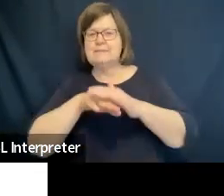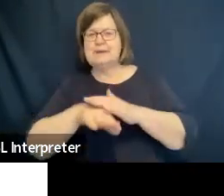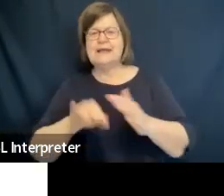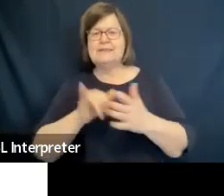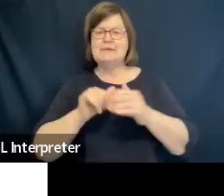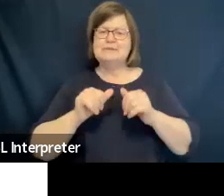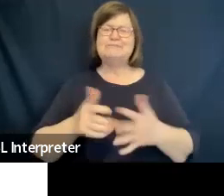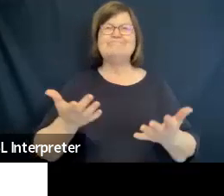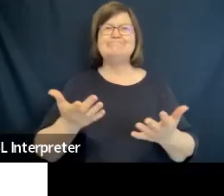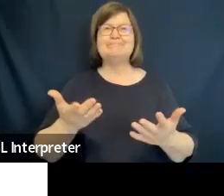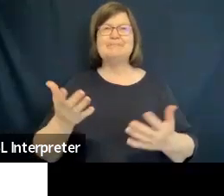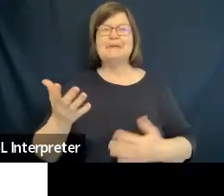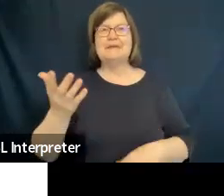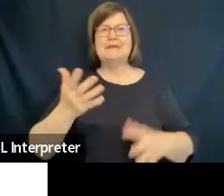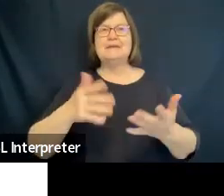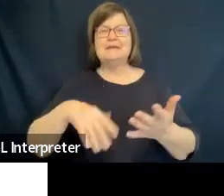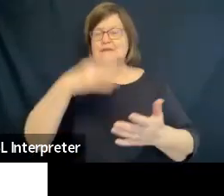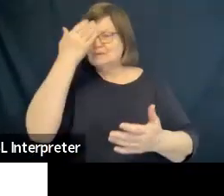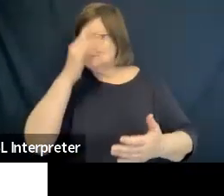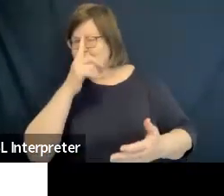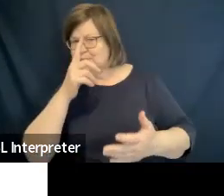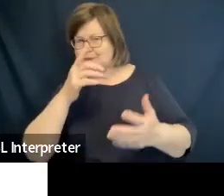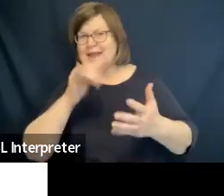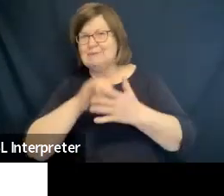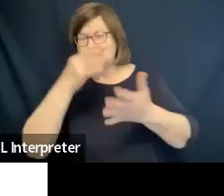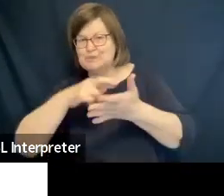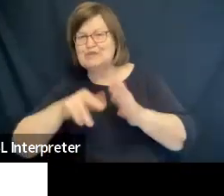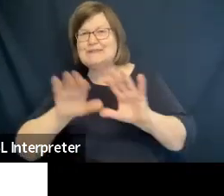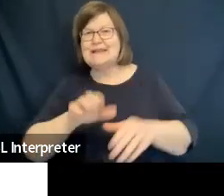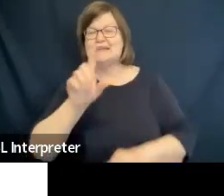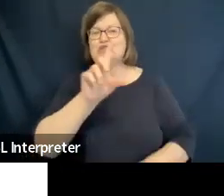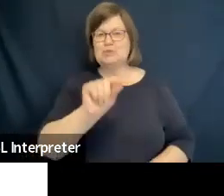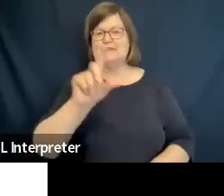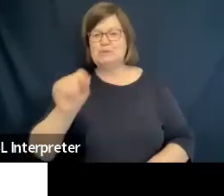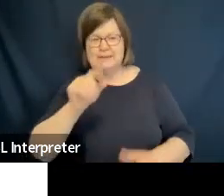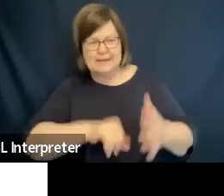anonymous online survey conducted in April of 2020 that explored the experiences of